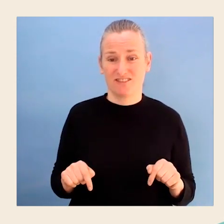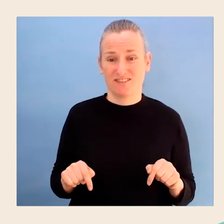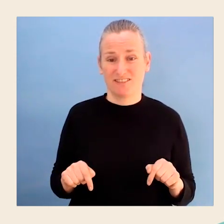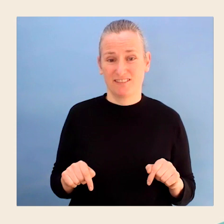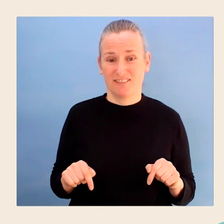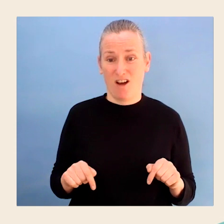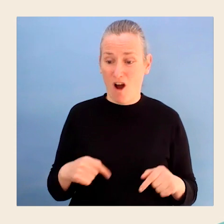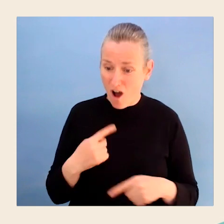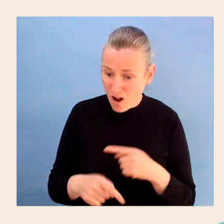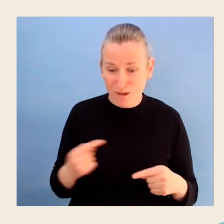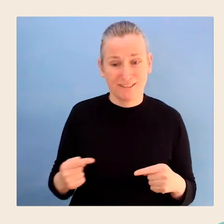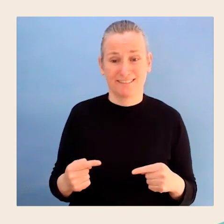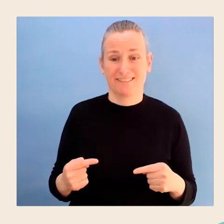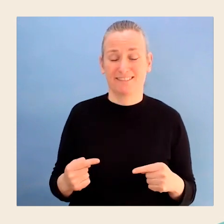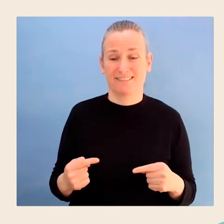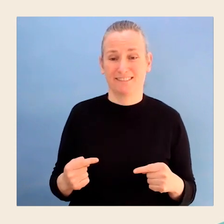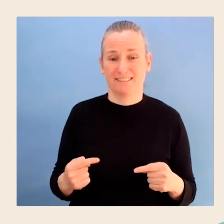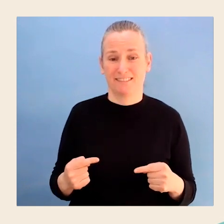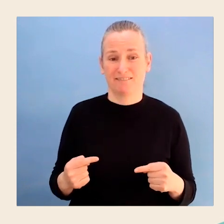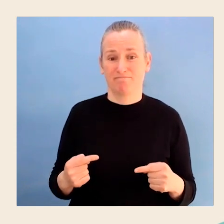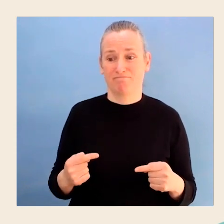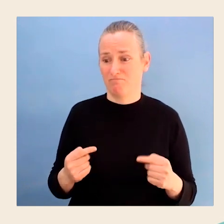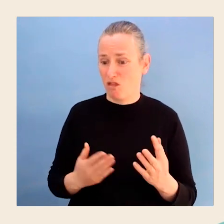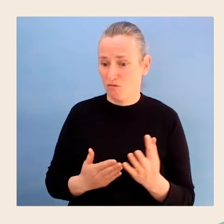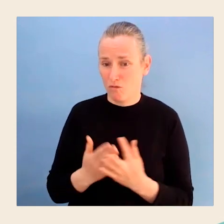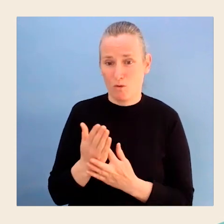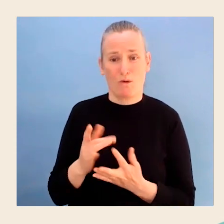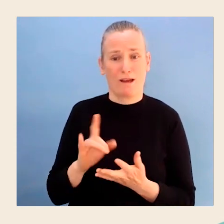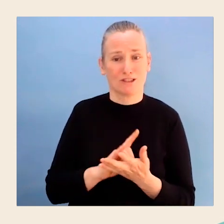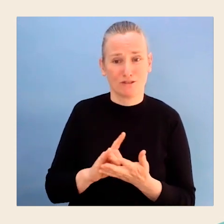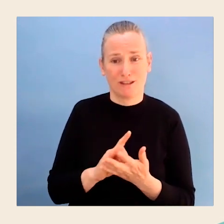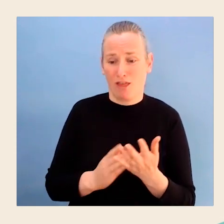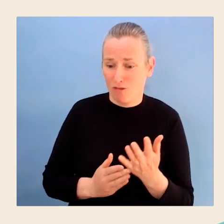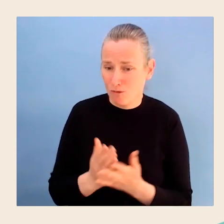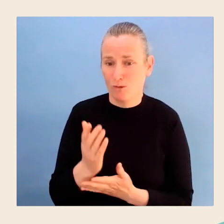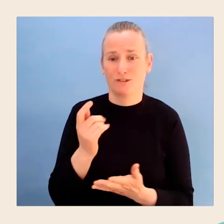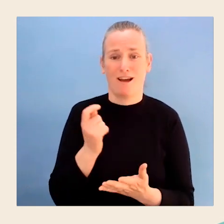We've always been here throughout history, throughout time.